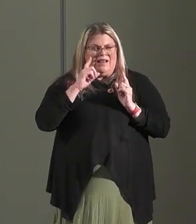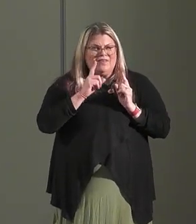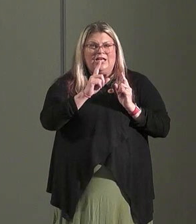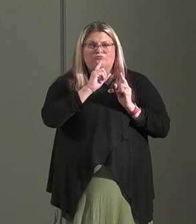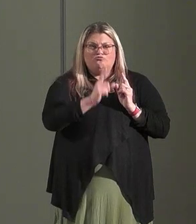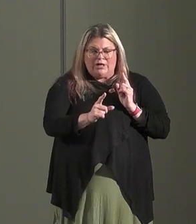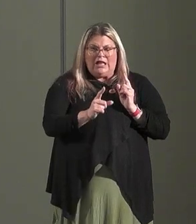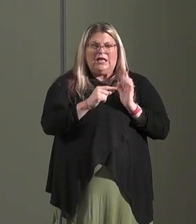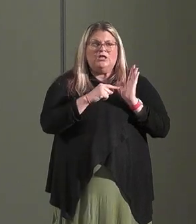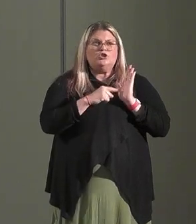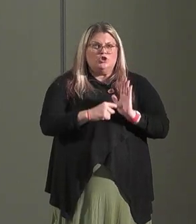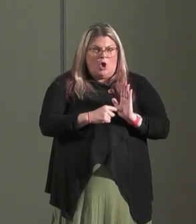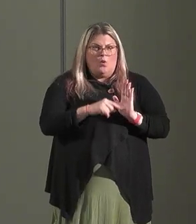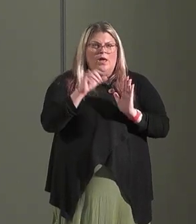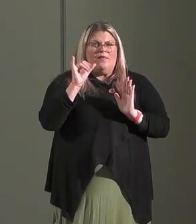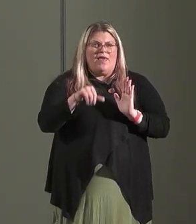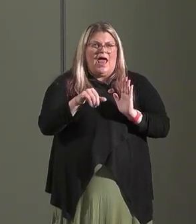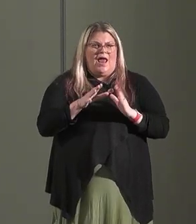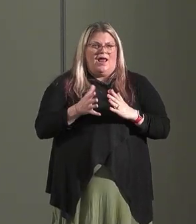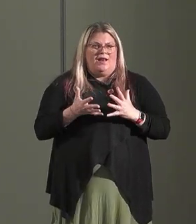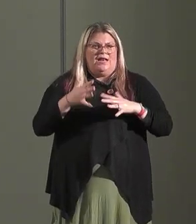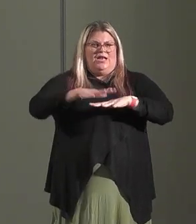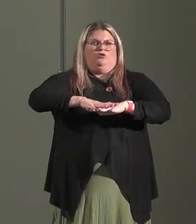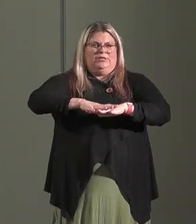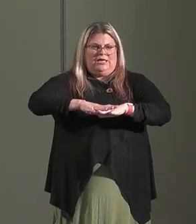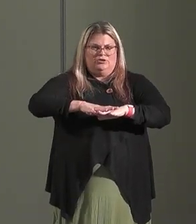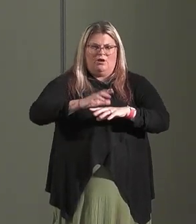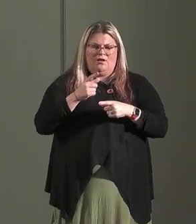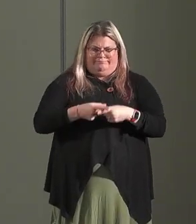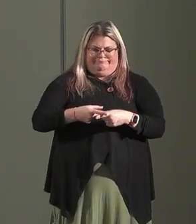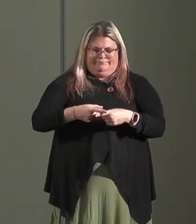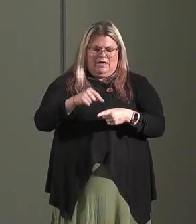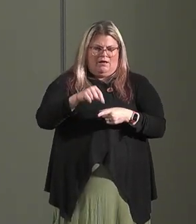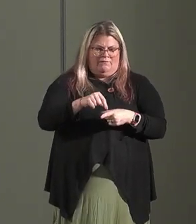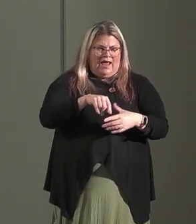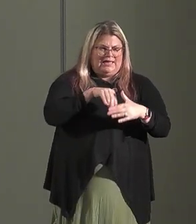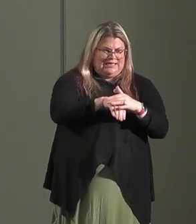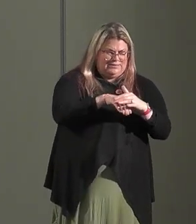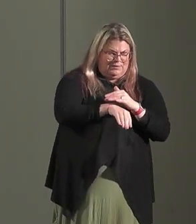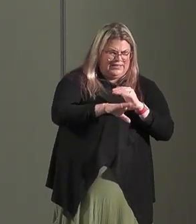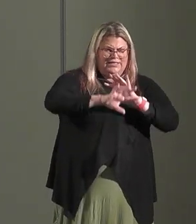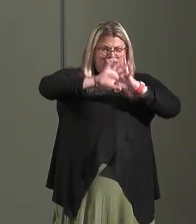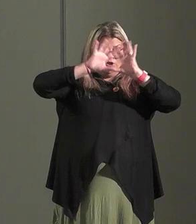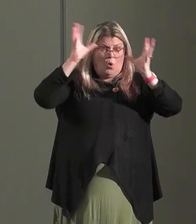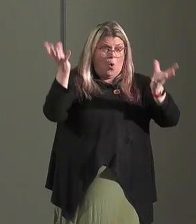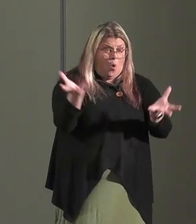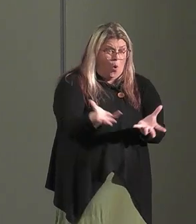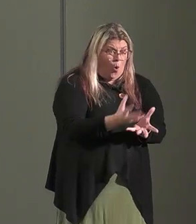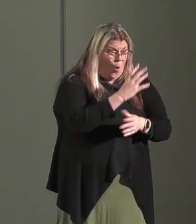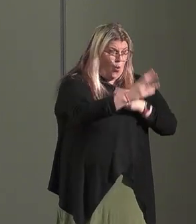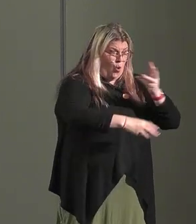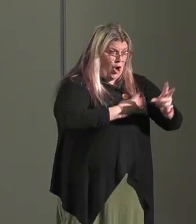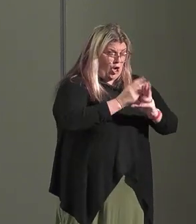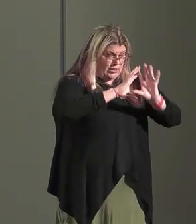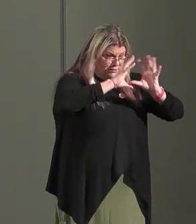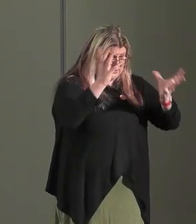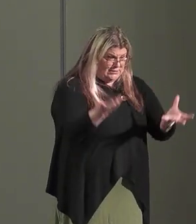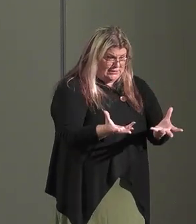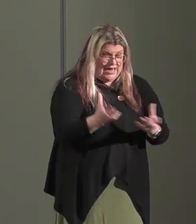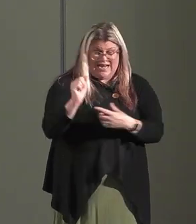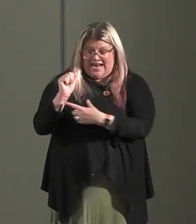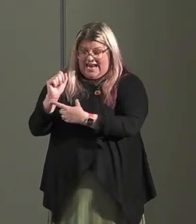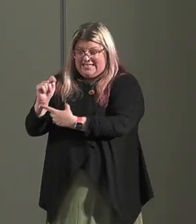showing that intersection of how accessibility is this whole world. And assistive technology